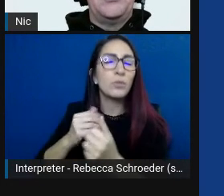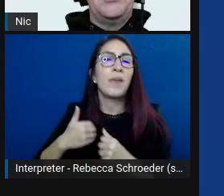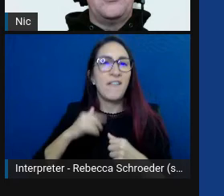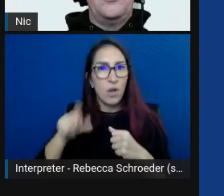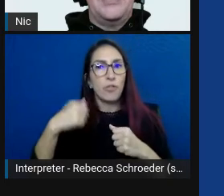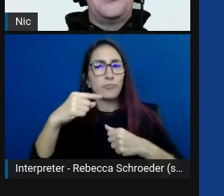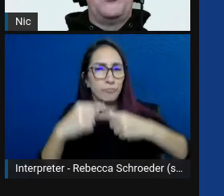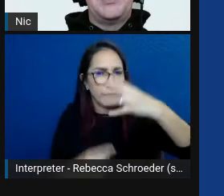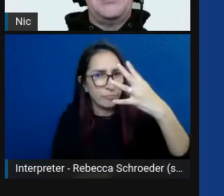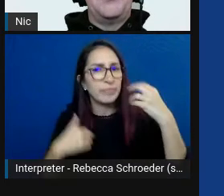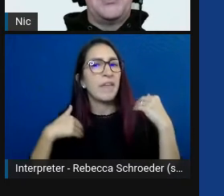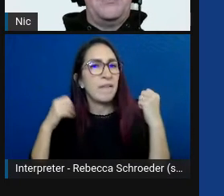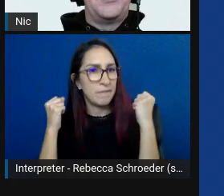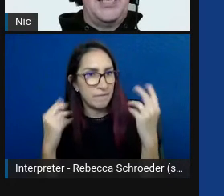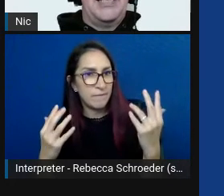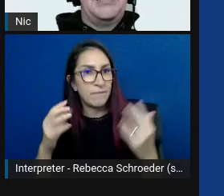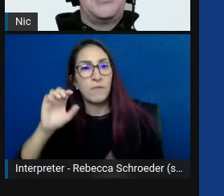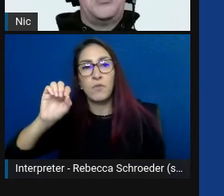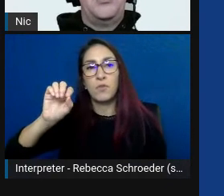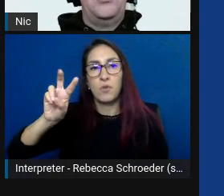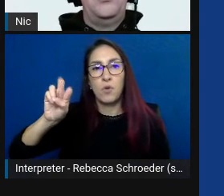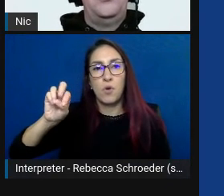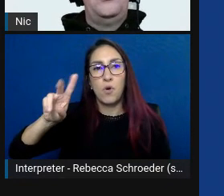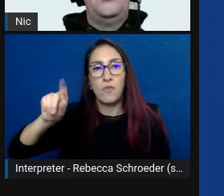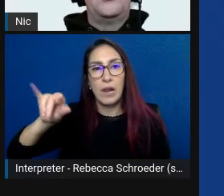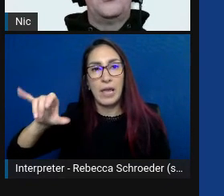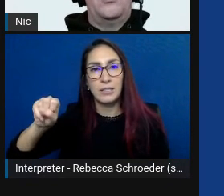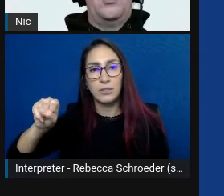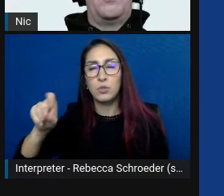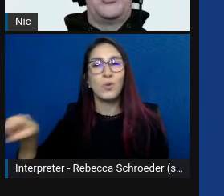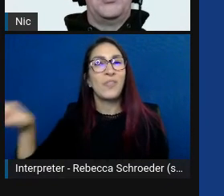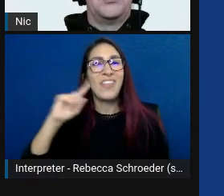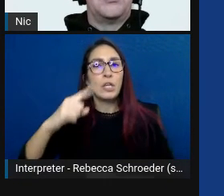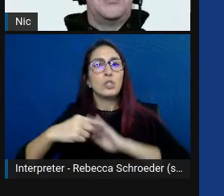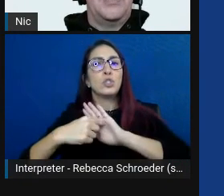These overlays present themselves as user options,